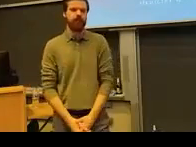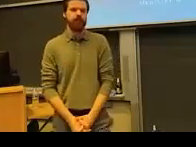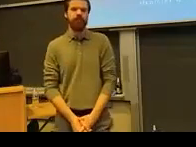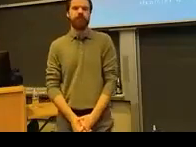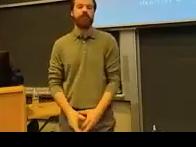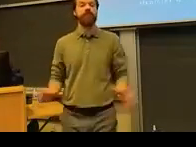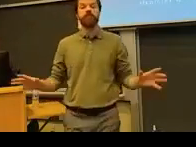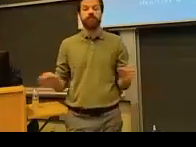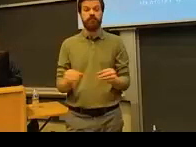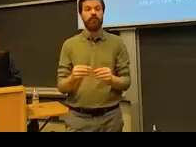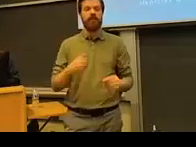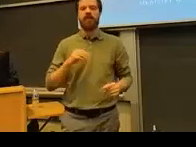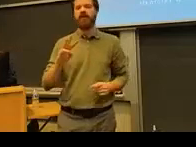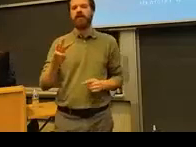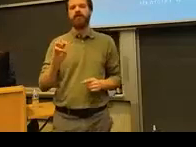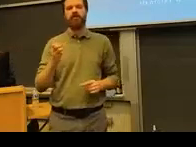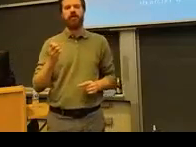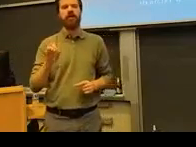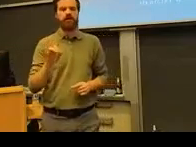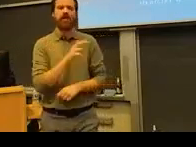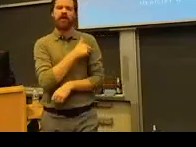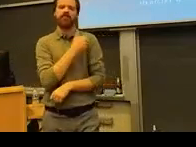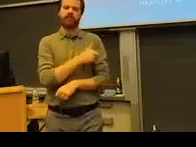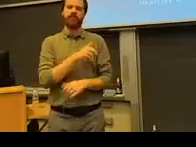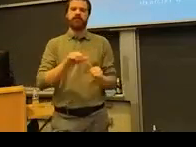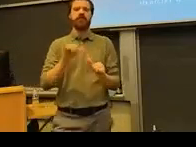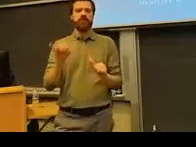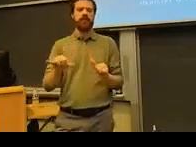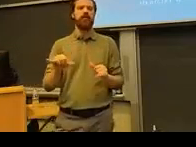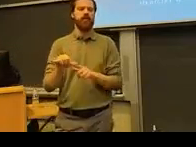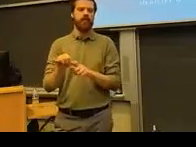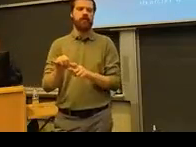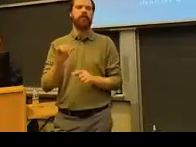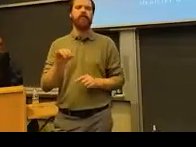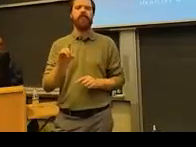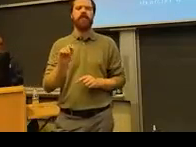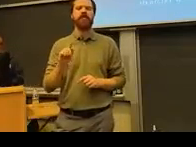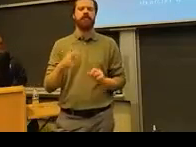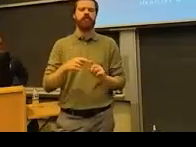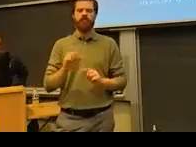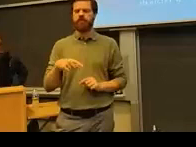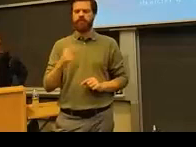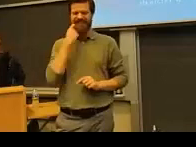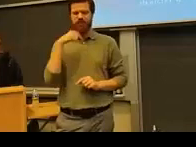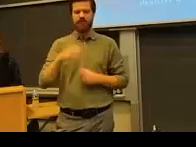had 618 hospitalizations or so this data is drawn from around September of this year and uh a little